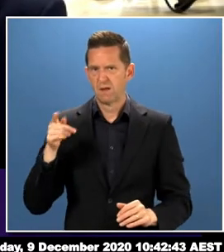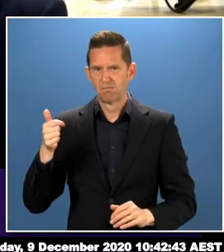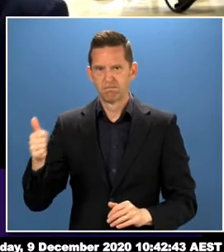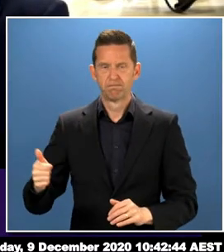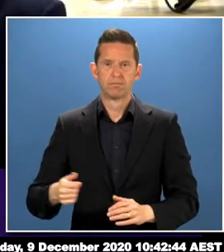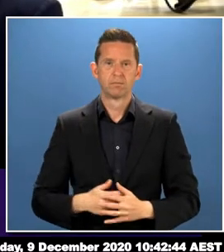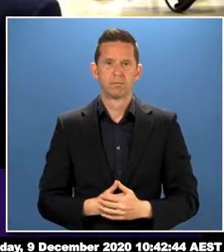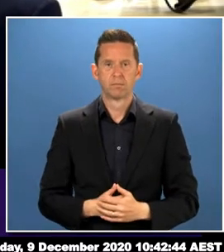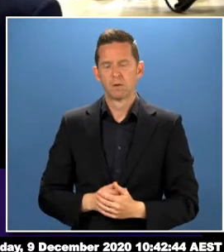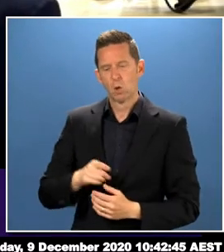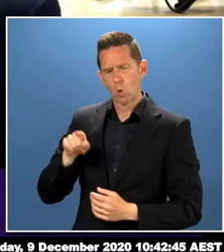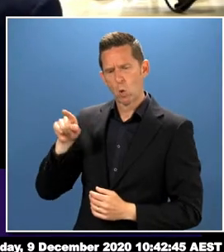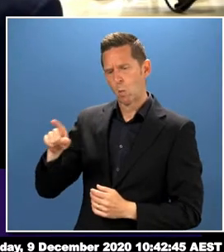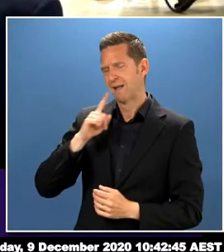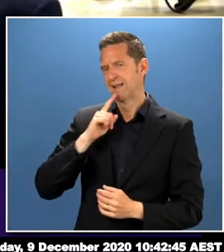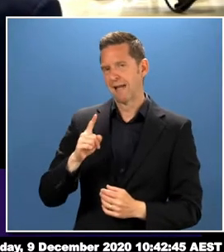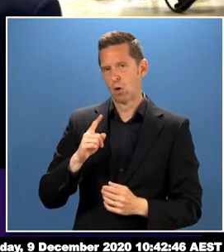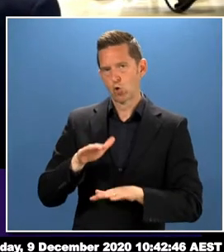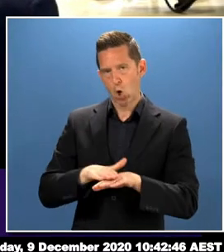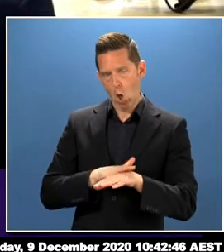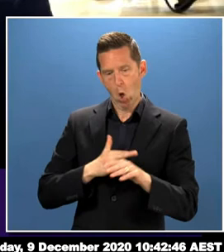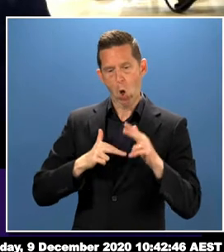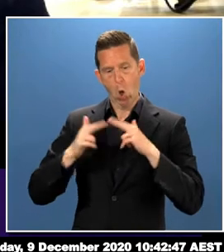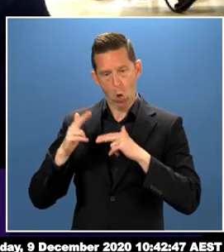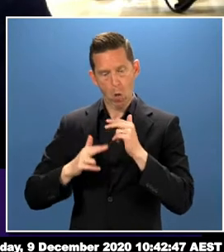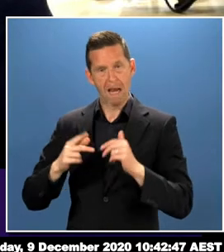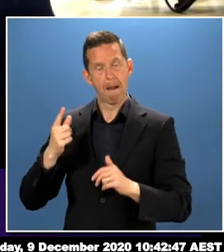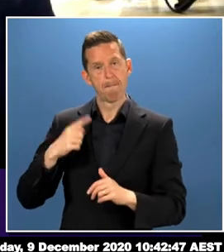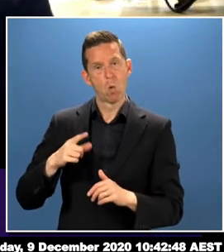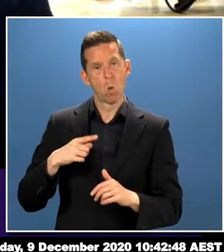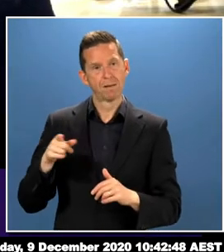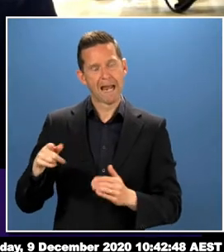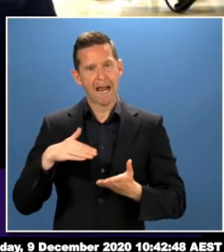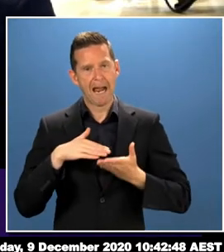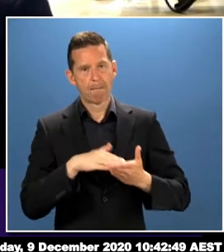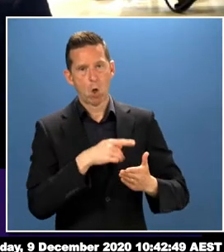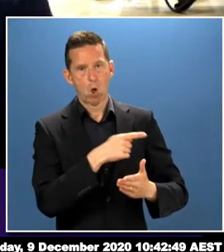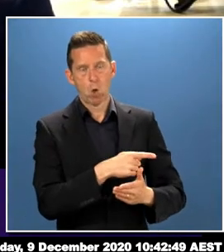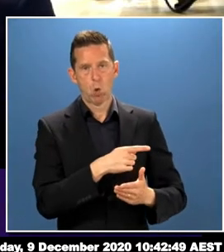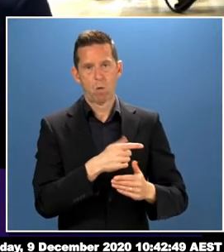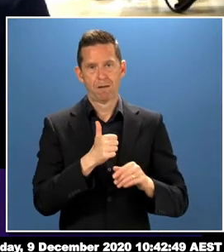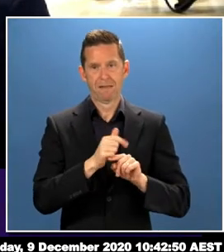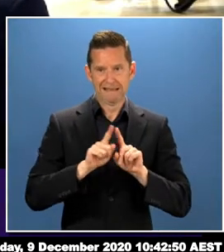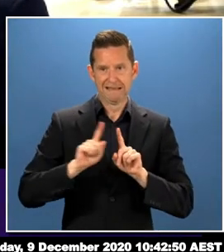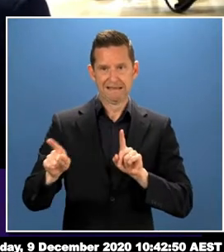So is there an endurance aspect because that assists you in some regards when you were getting into the office three days a week.